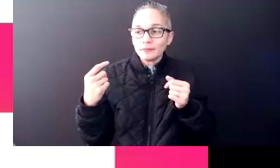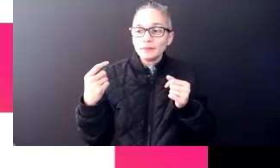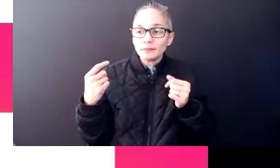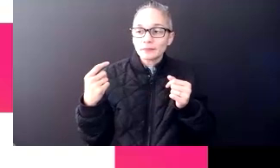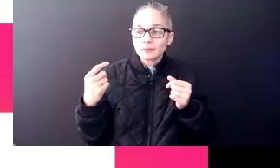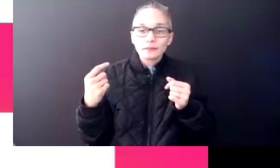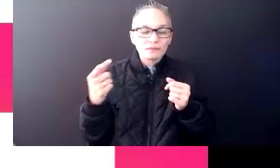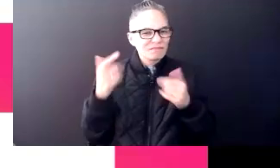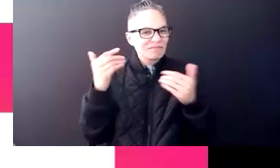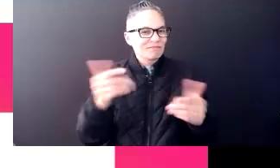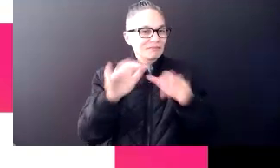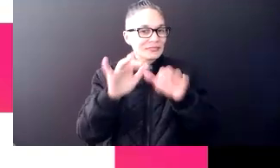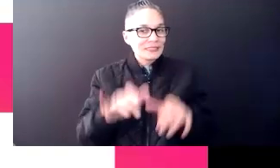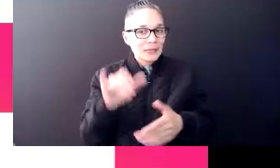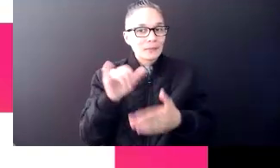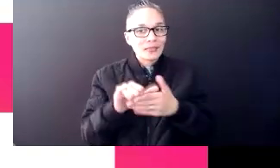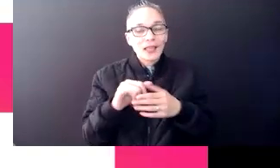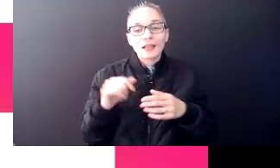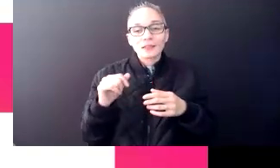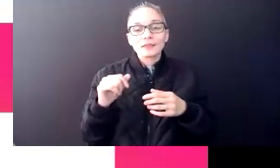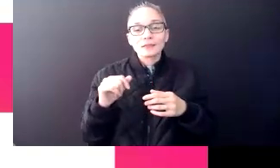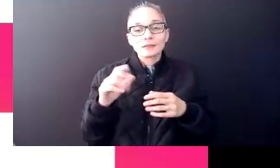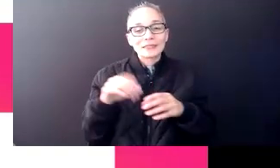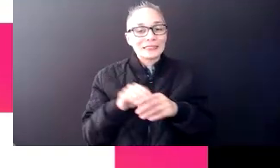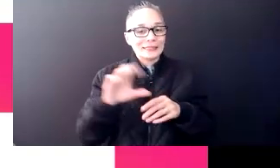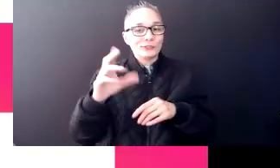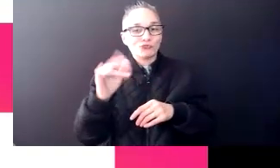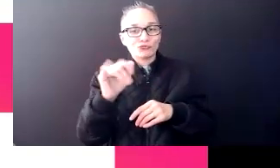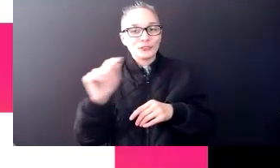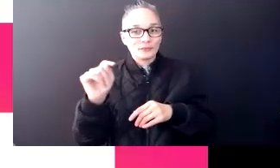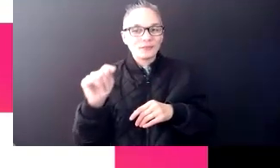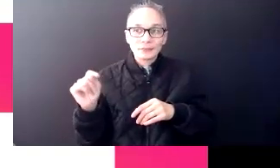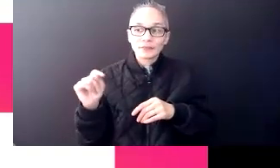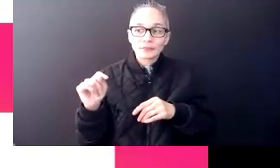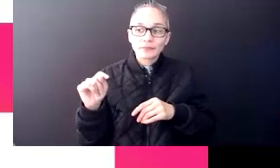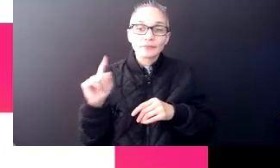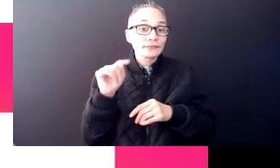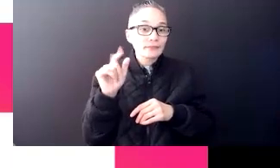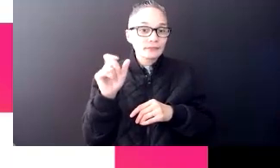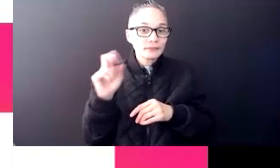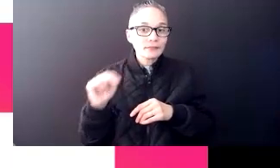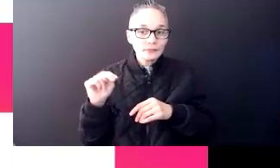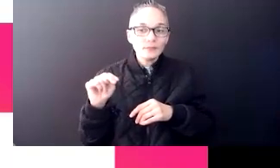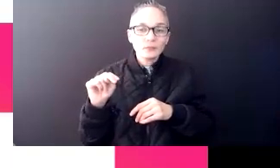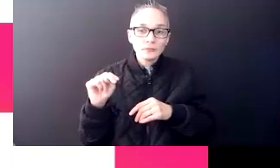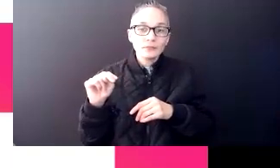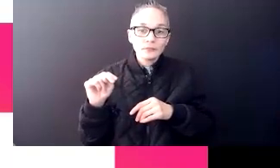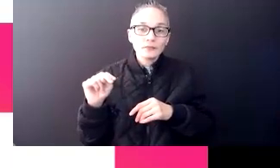Go ahead and type it in the chat and then,